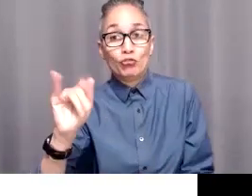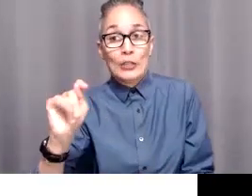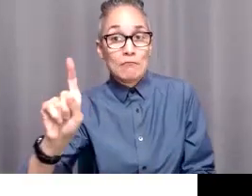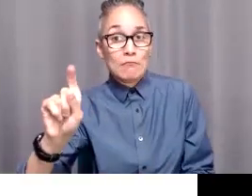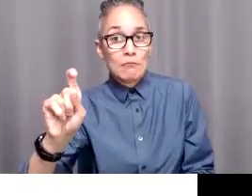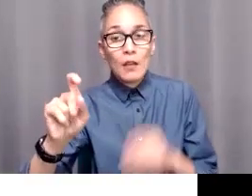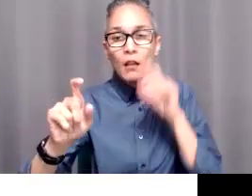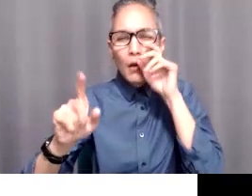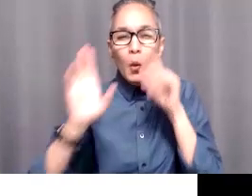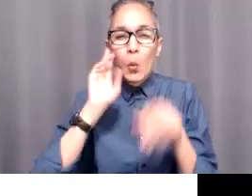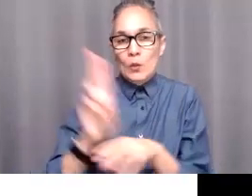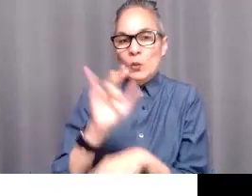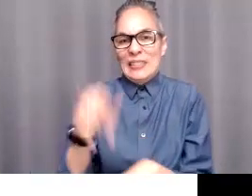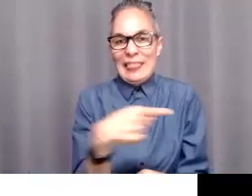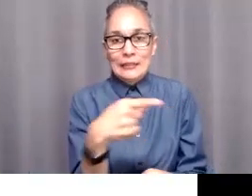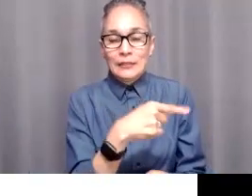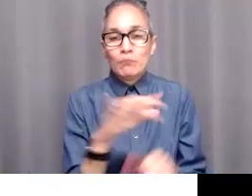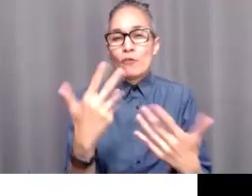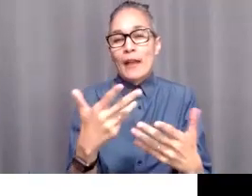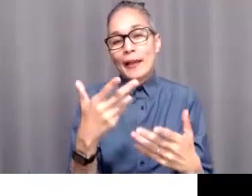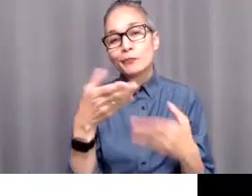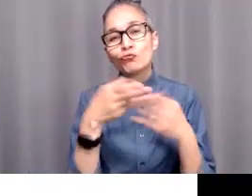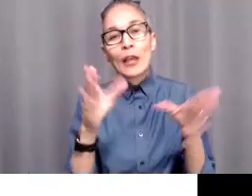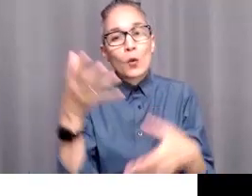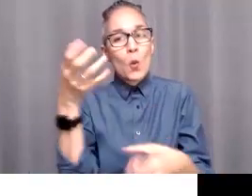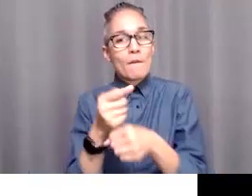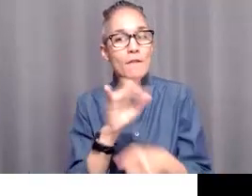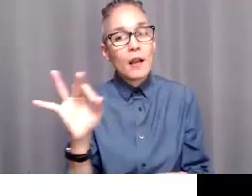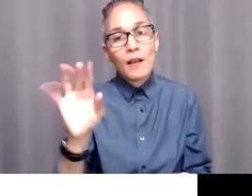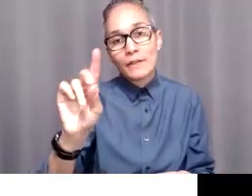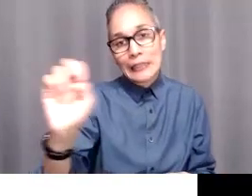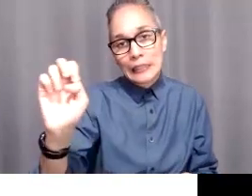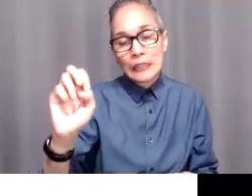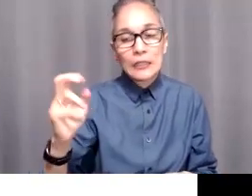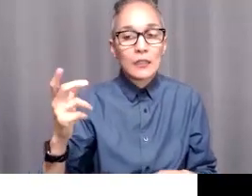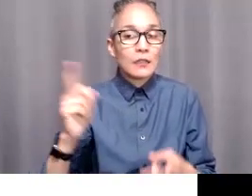We'll be using that to provide a brief overview about distance education and RSI.